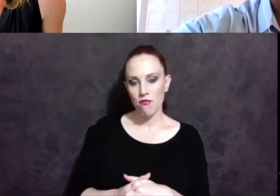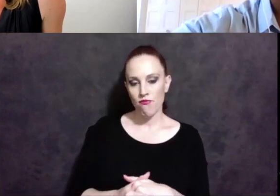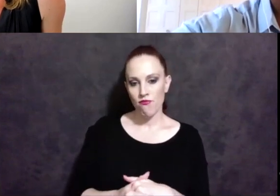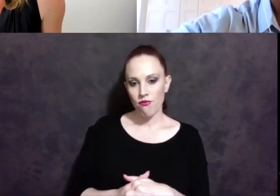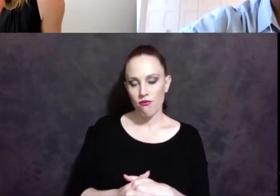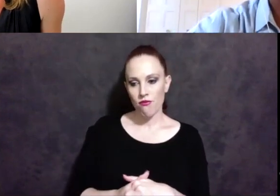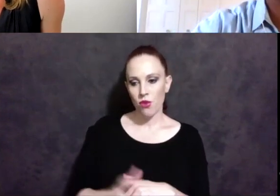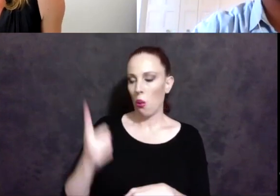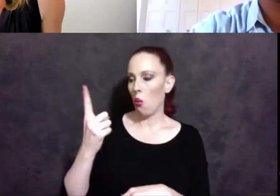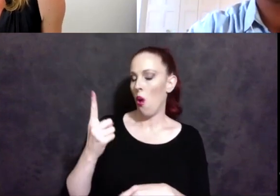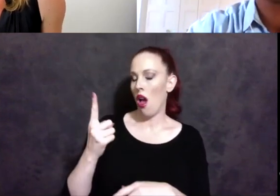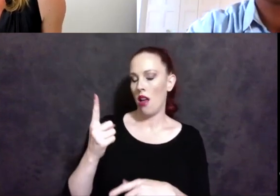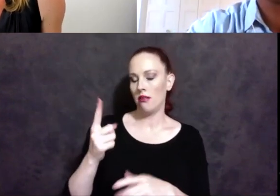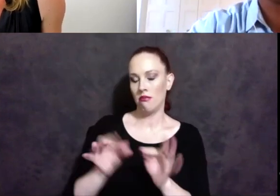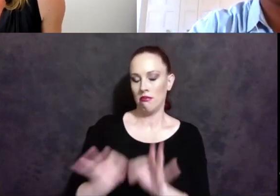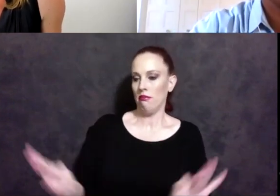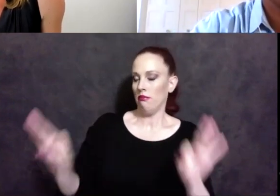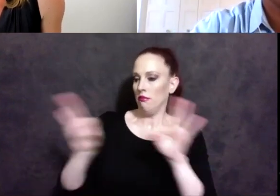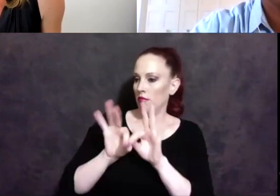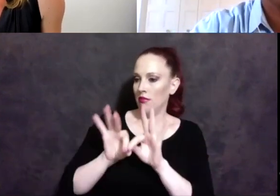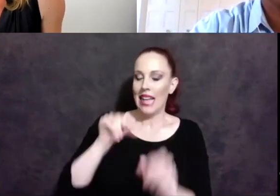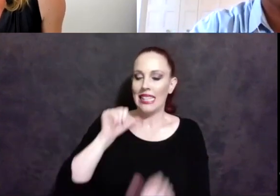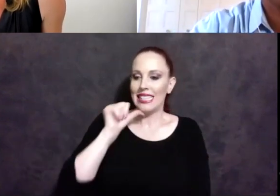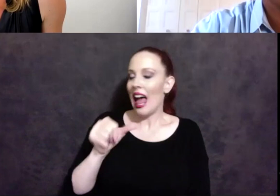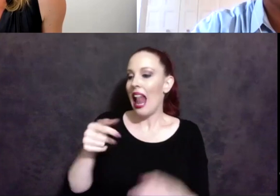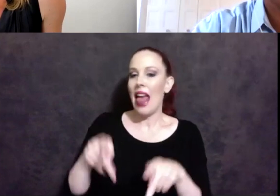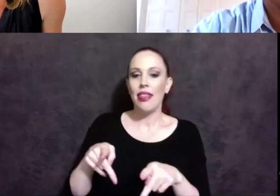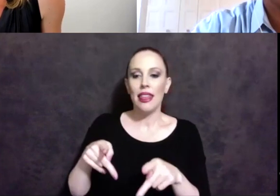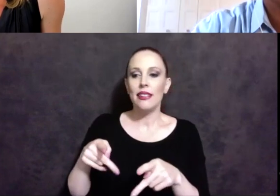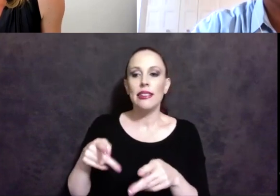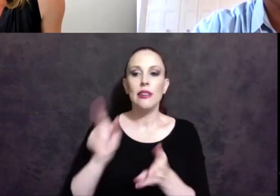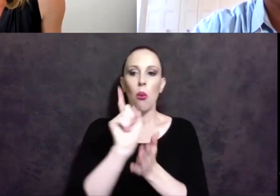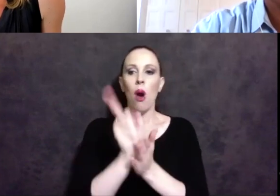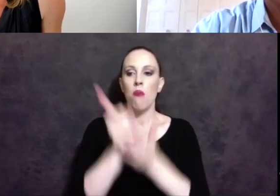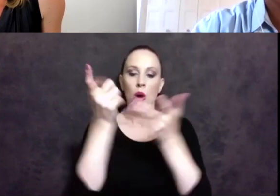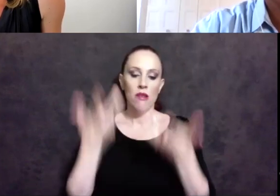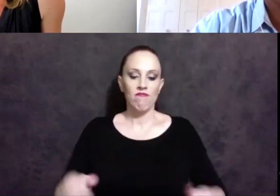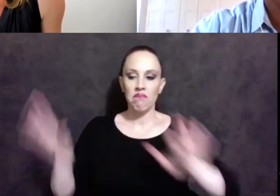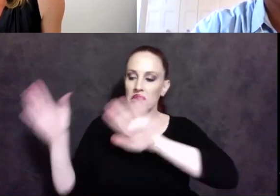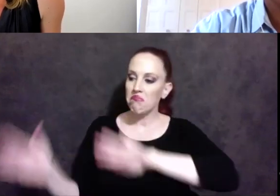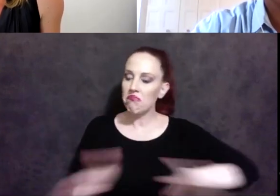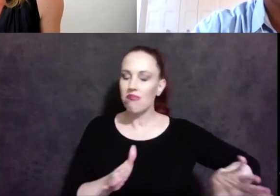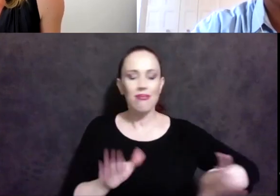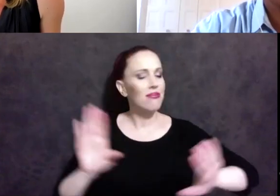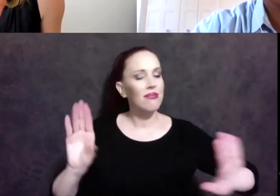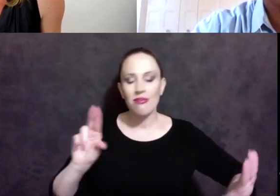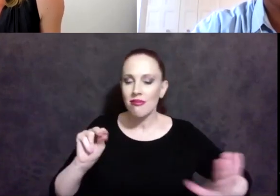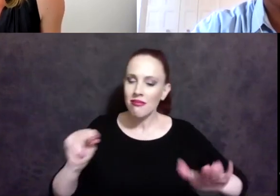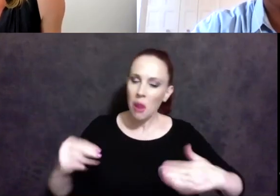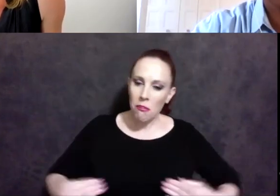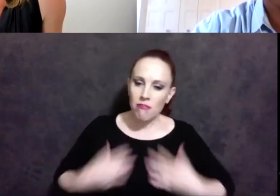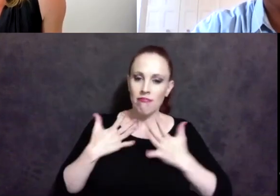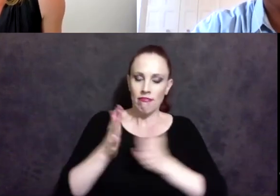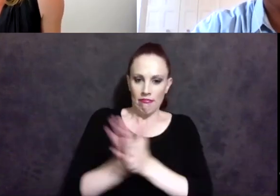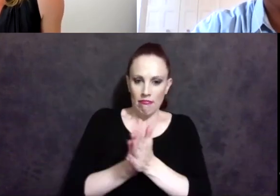key things is don't let this be a moment but let this motivate us to action and correct